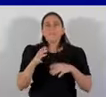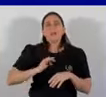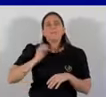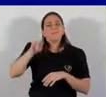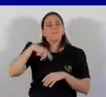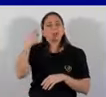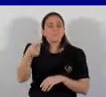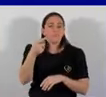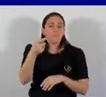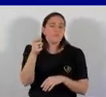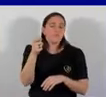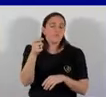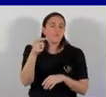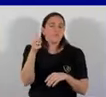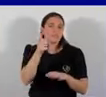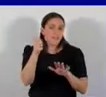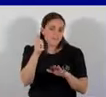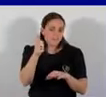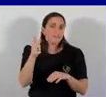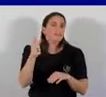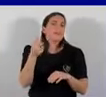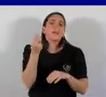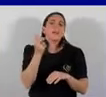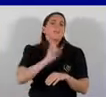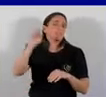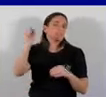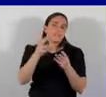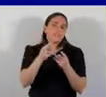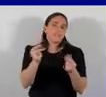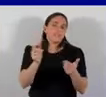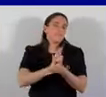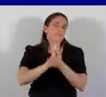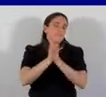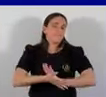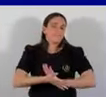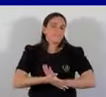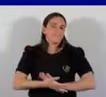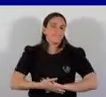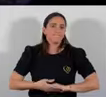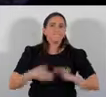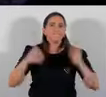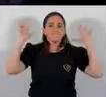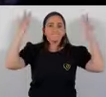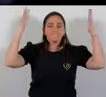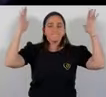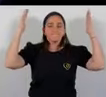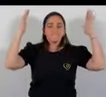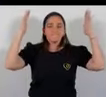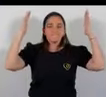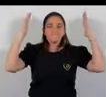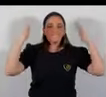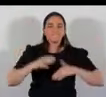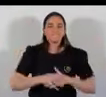What I am also going to assure you, that since we are not going to emit What is the consequence of this, for the middle of next year